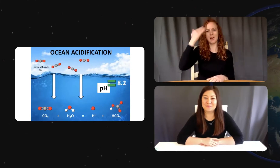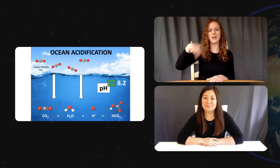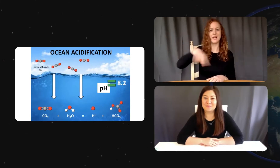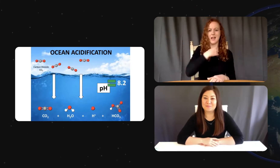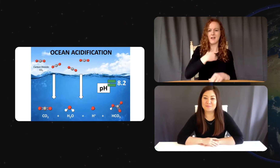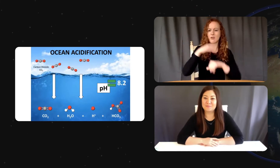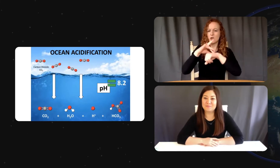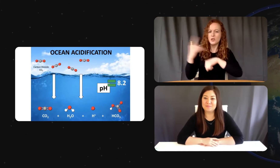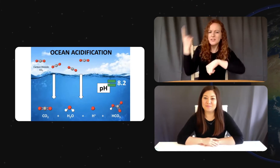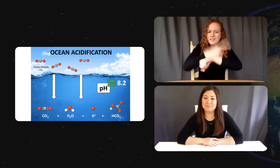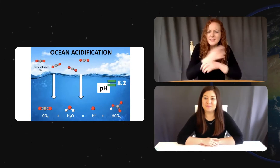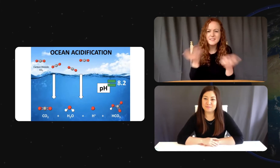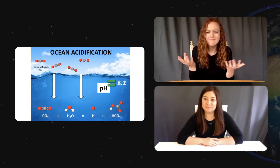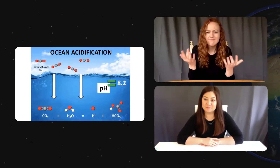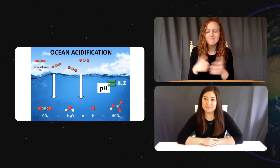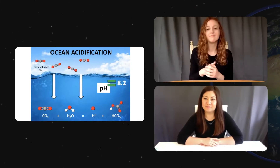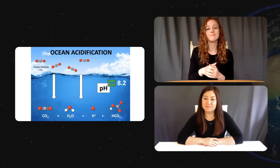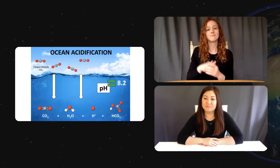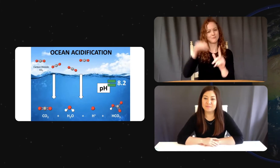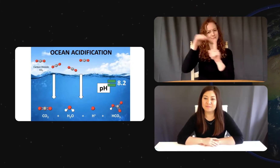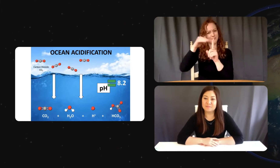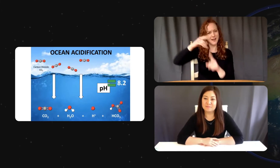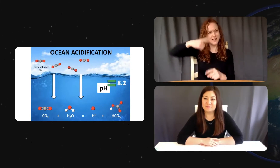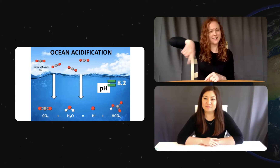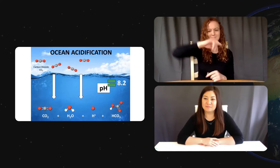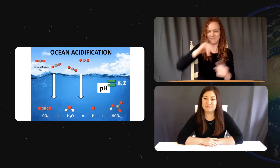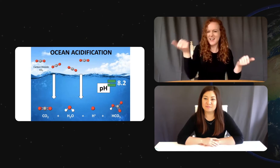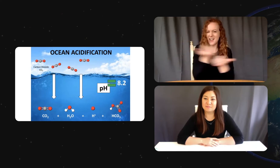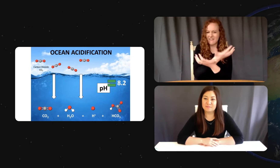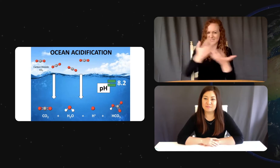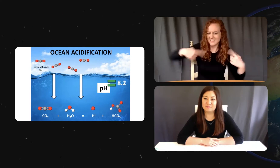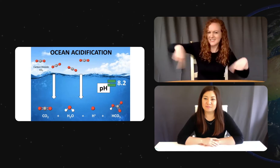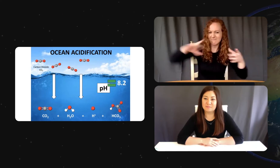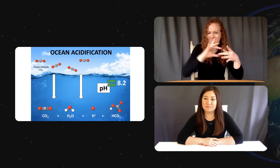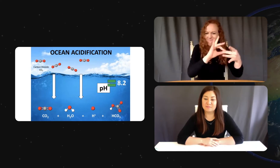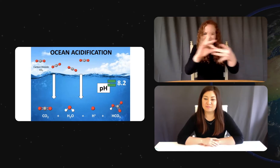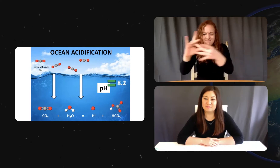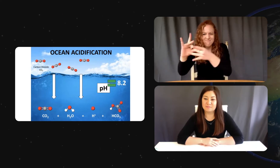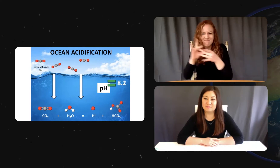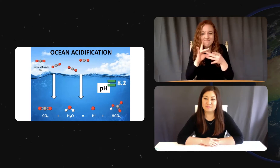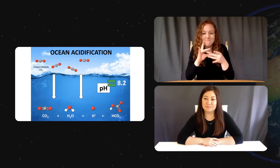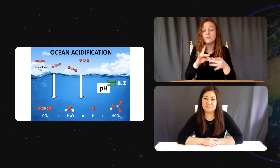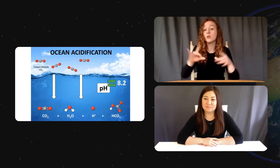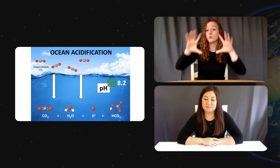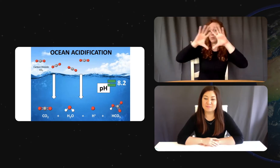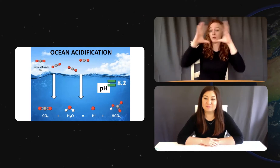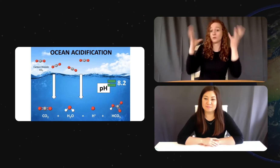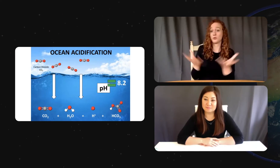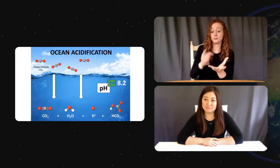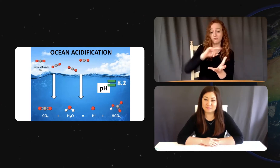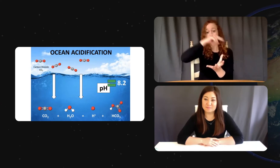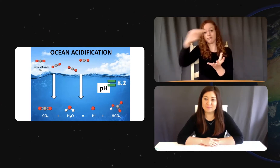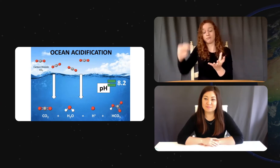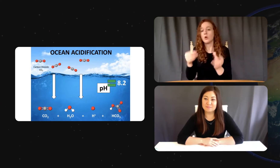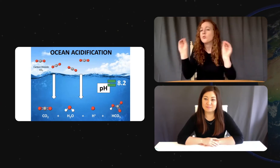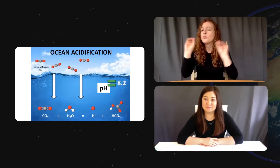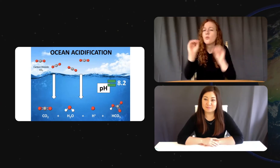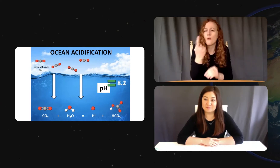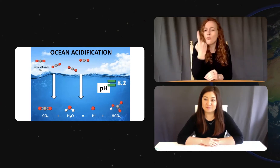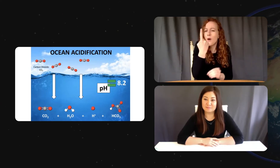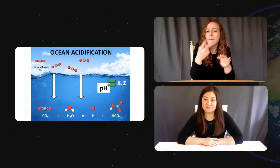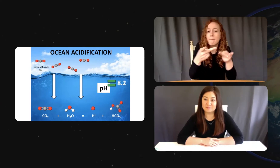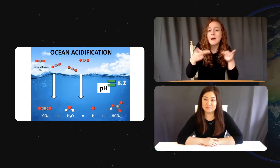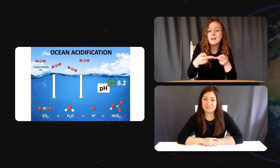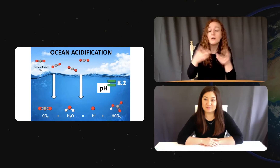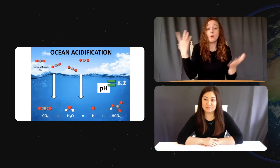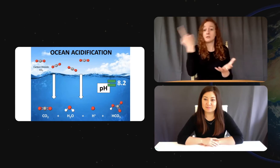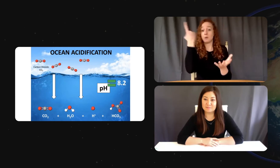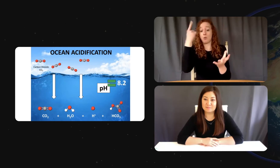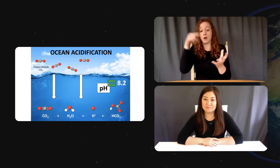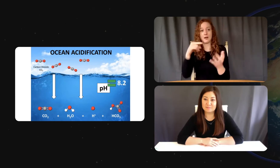I'd say everything in this world is connected together.